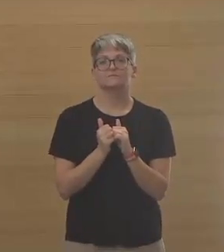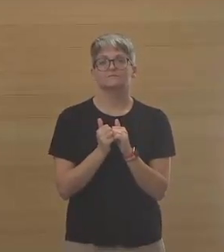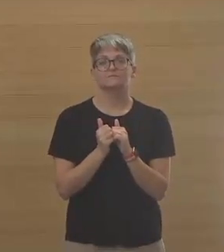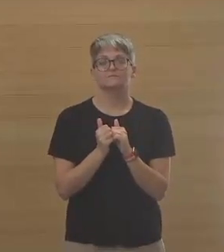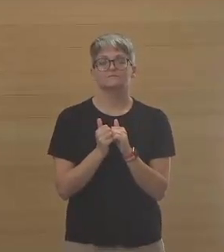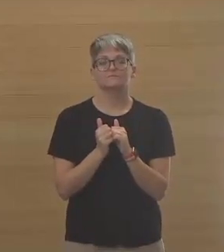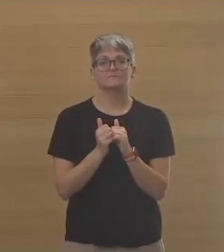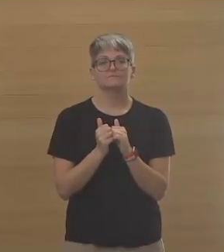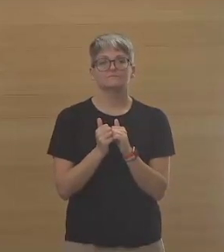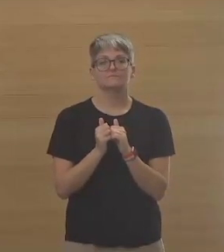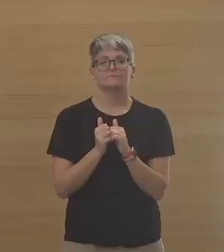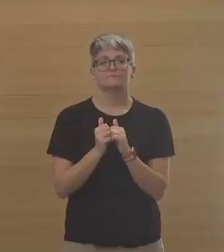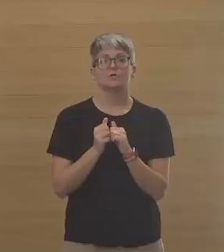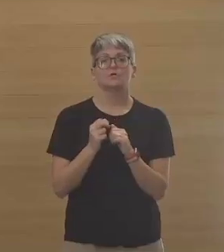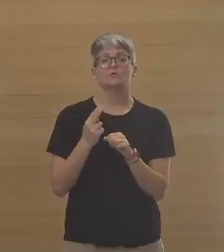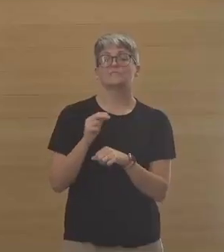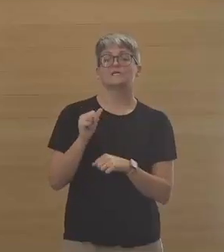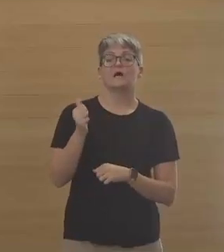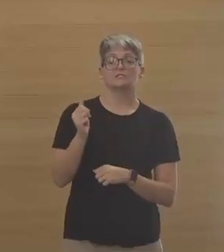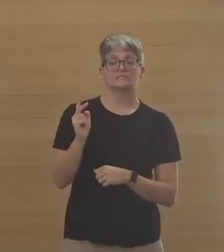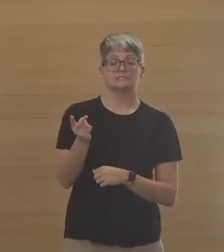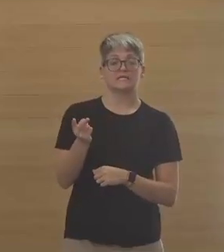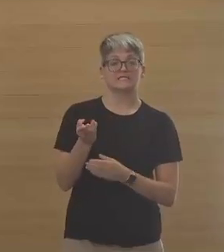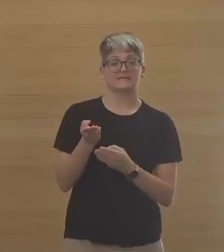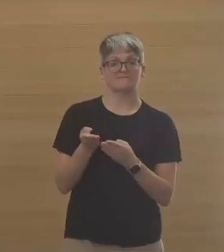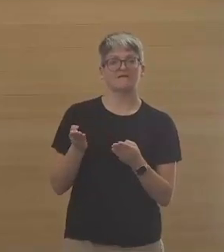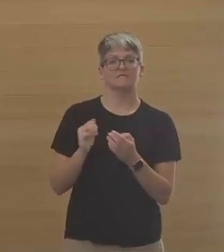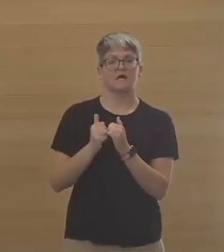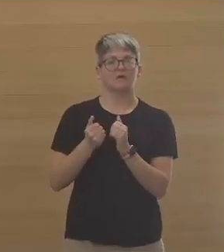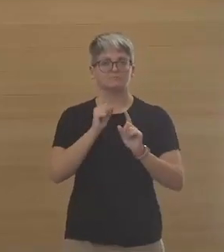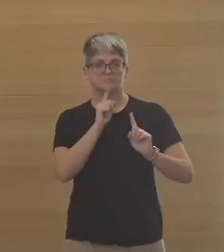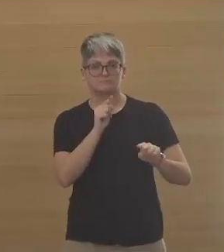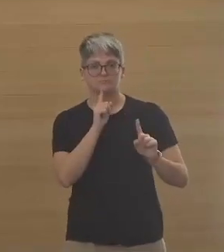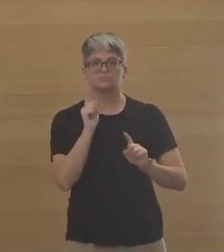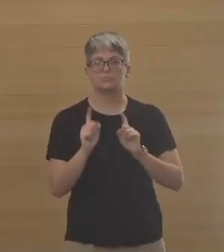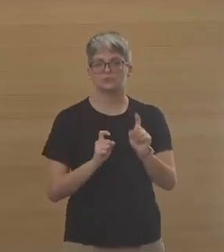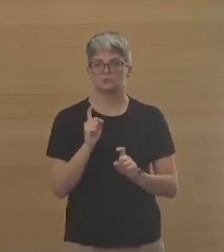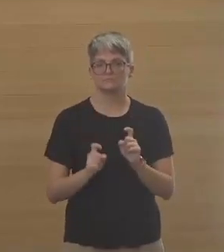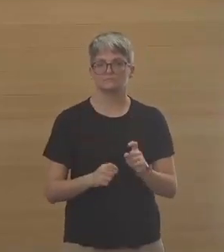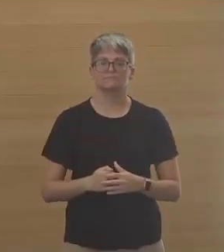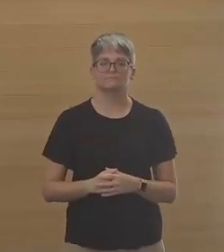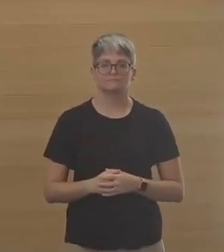the questions. If you do not